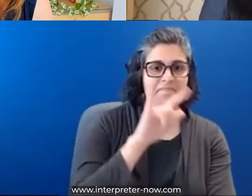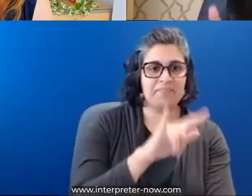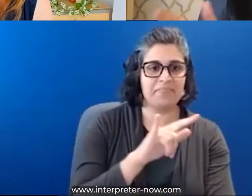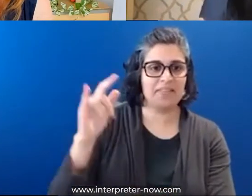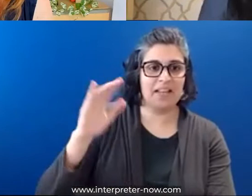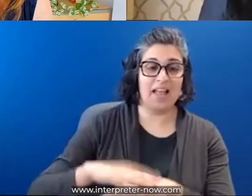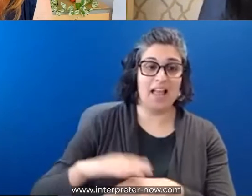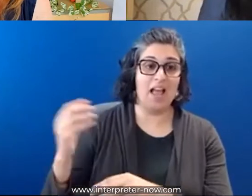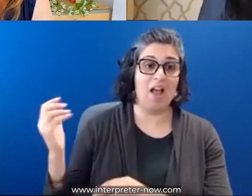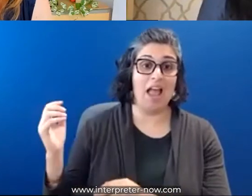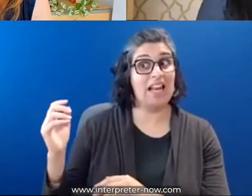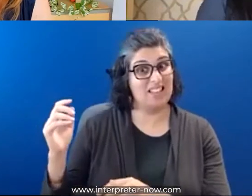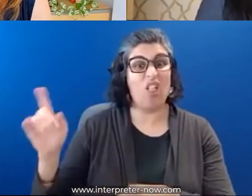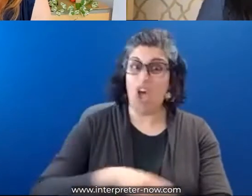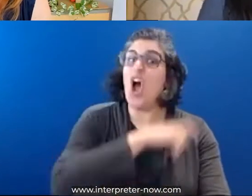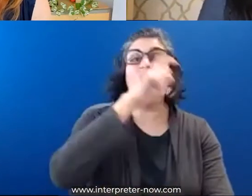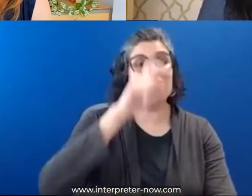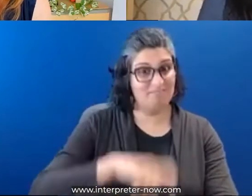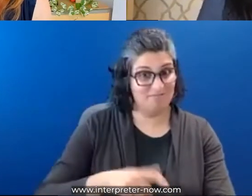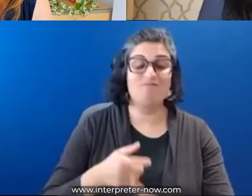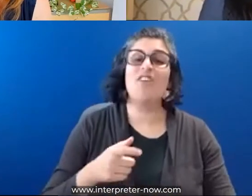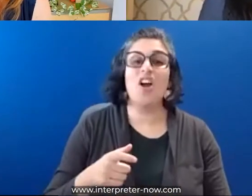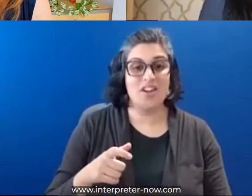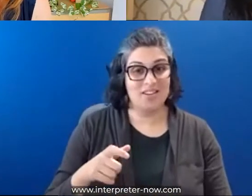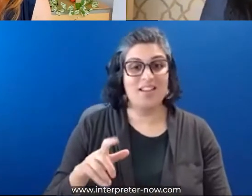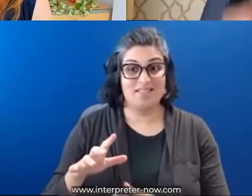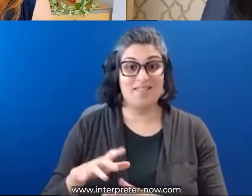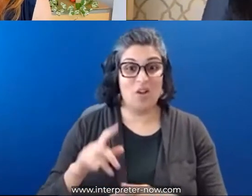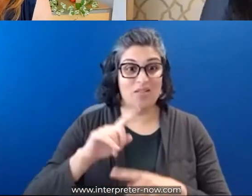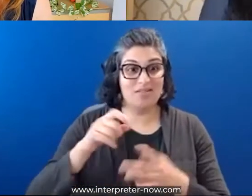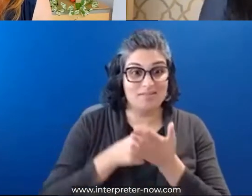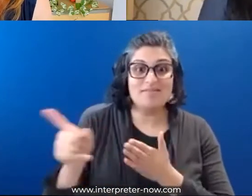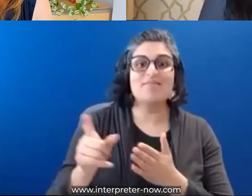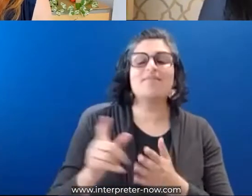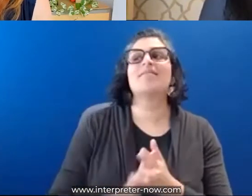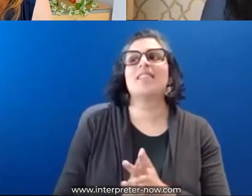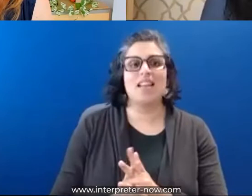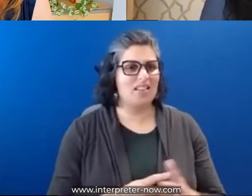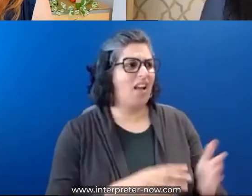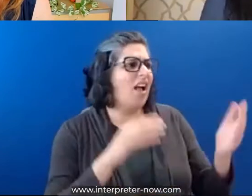so it was a long ride home from Thailand getting deported. And to really, you know, pitch him, and convince him about all my ideas.